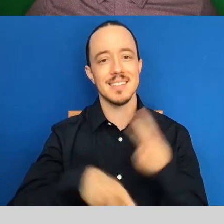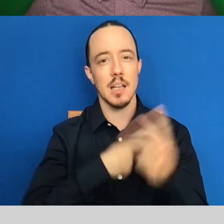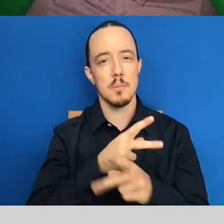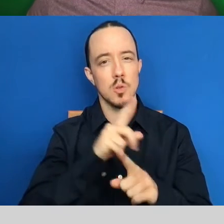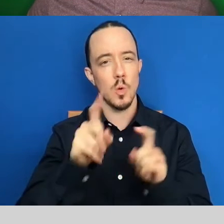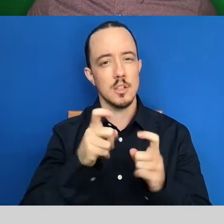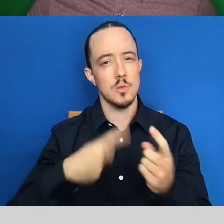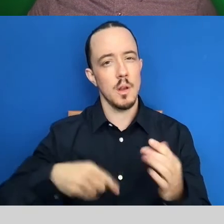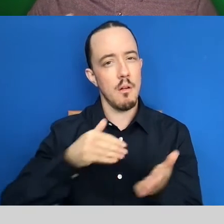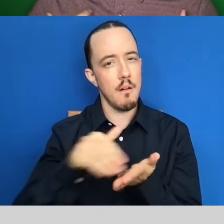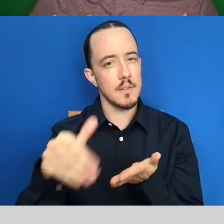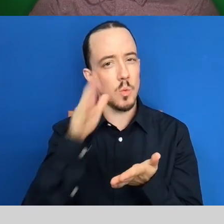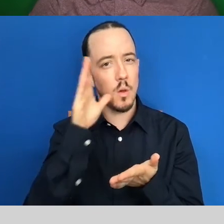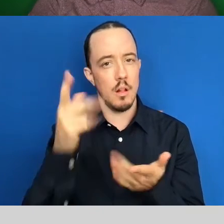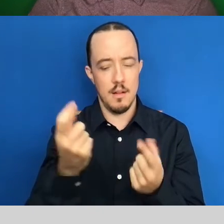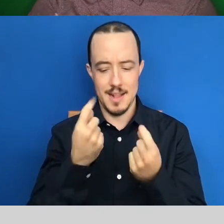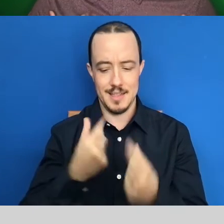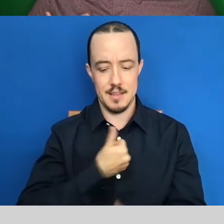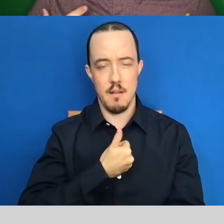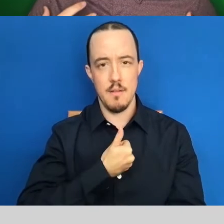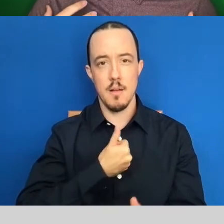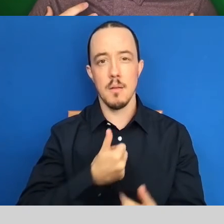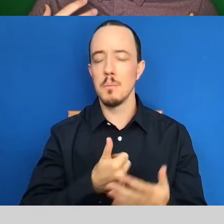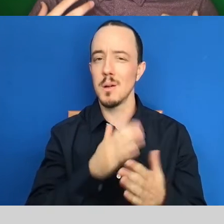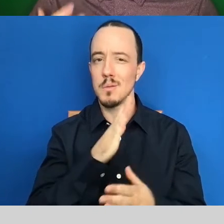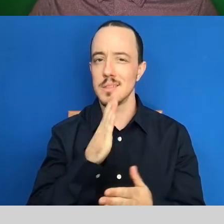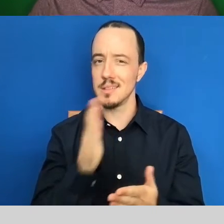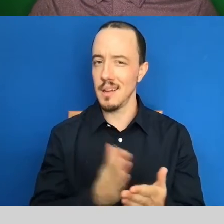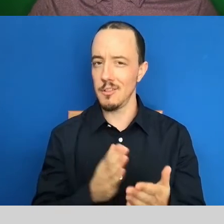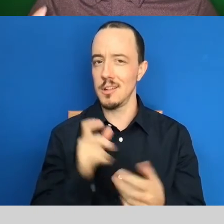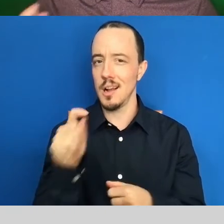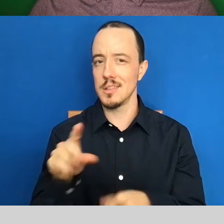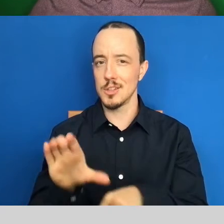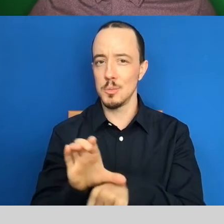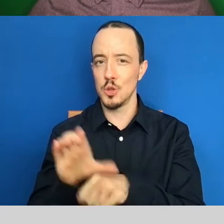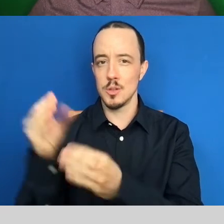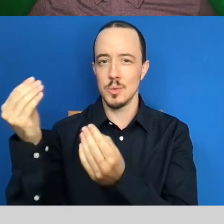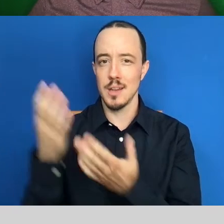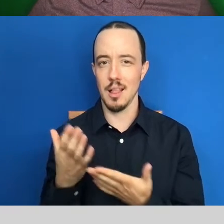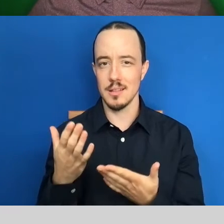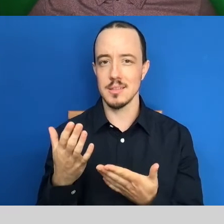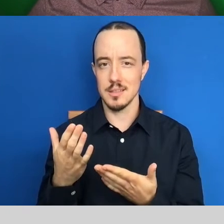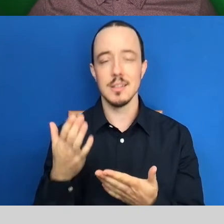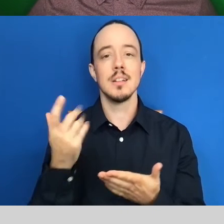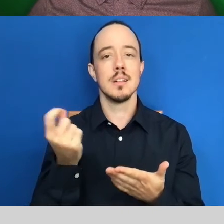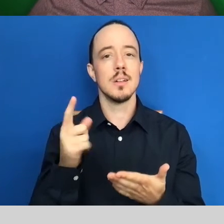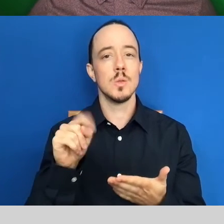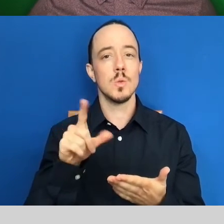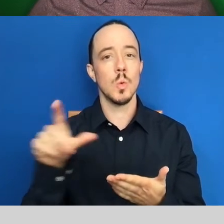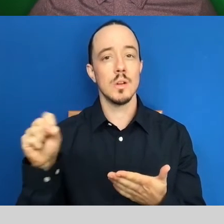These are the kinds of questions that we often ask ourselves during development, but that we rarely ask the computer to tell us.